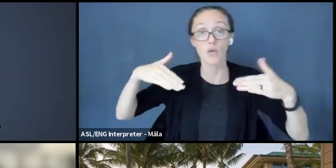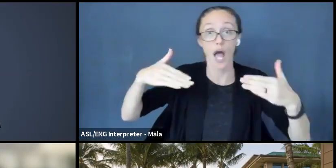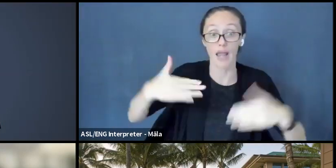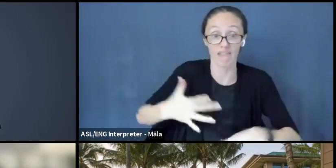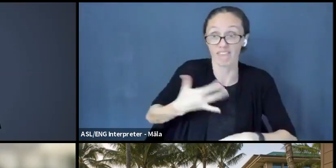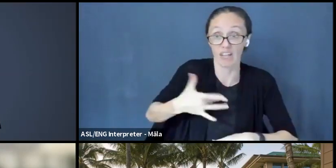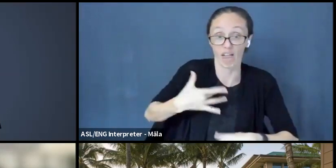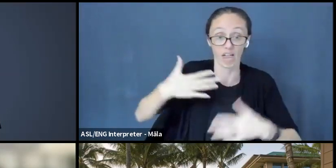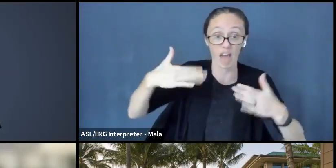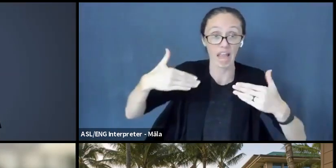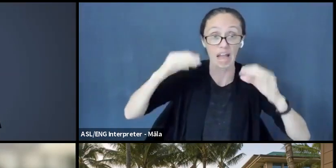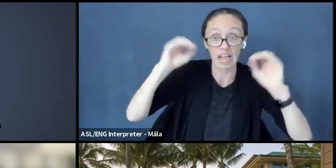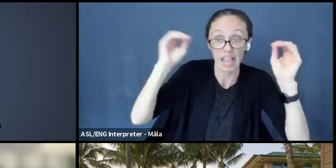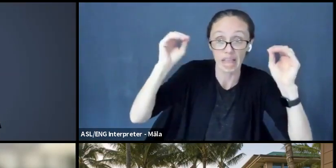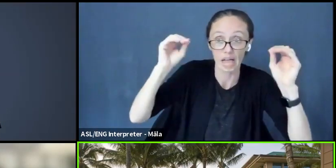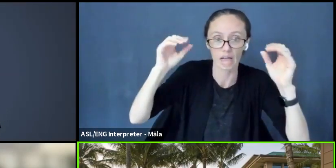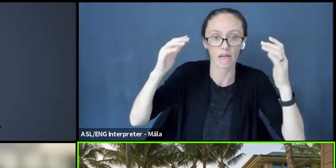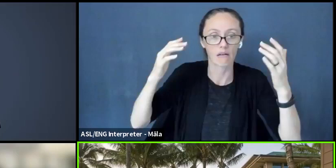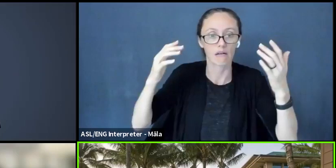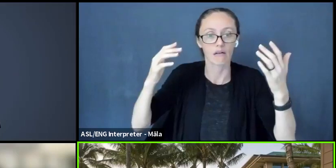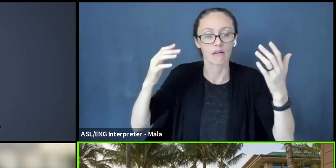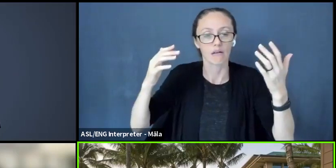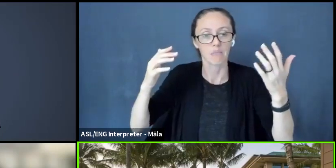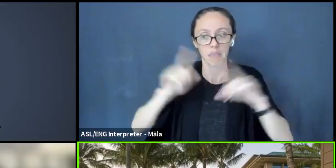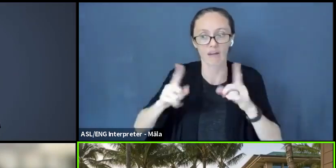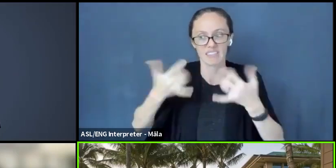That's why the universal masking is still recommended.